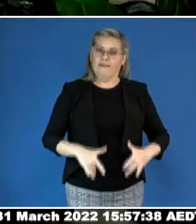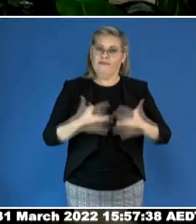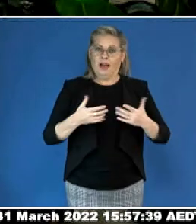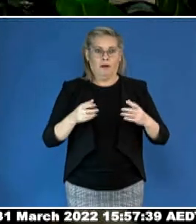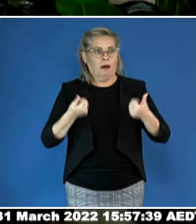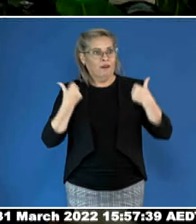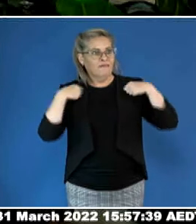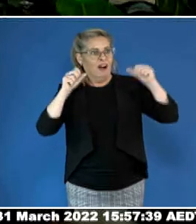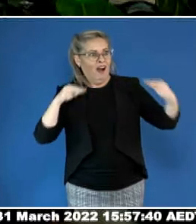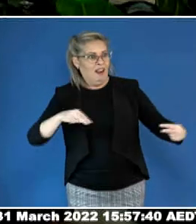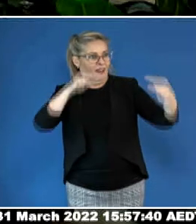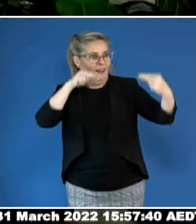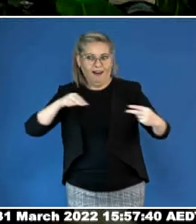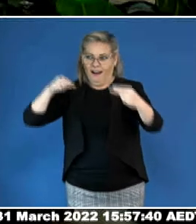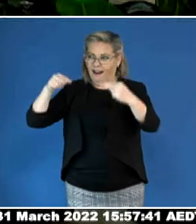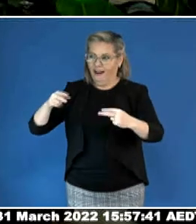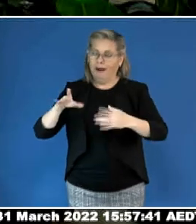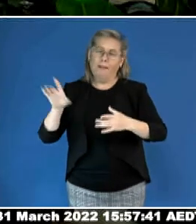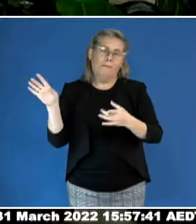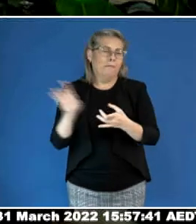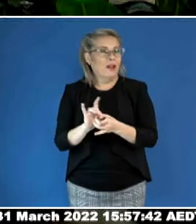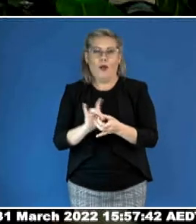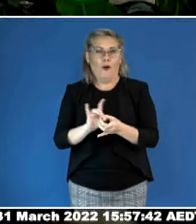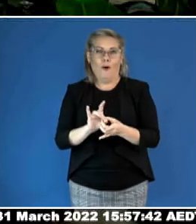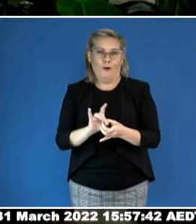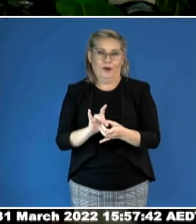disadvantages they, unfortunately, most likely would face.